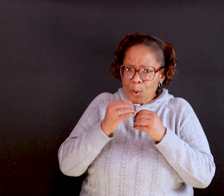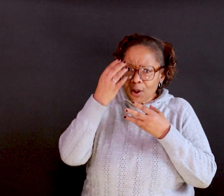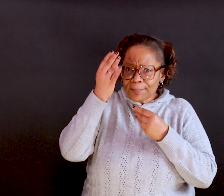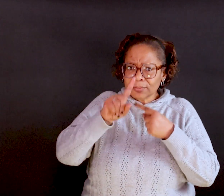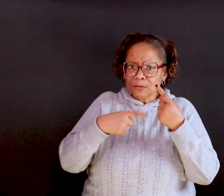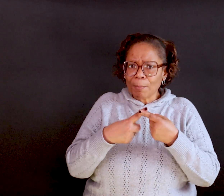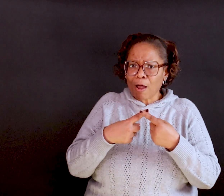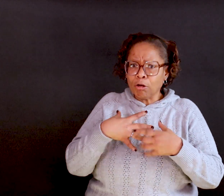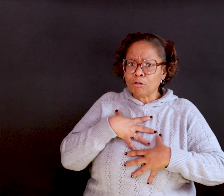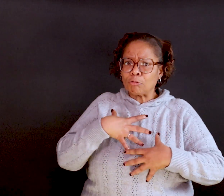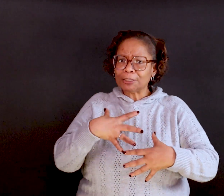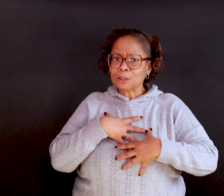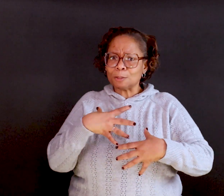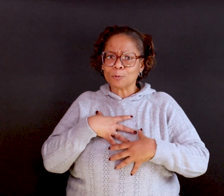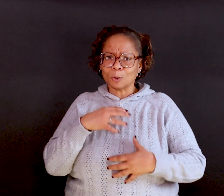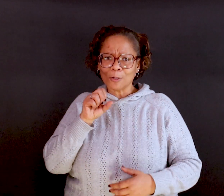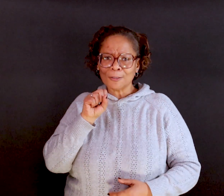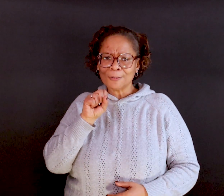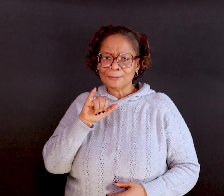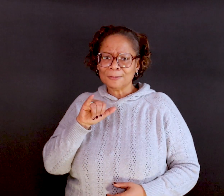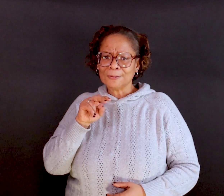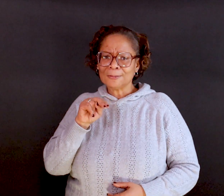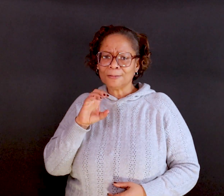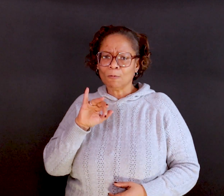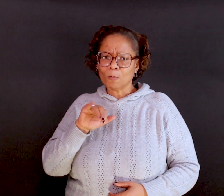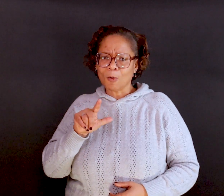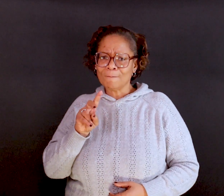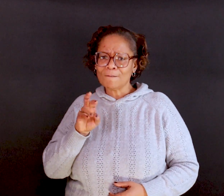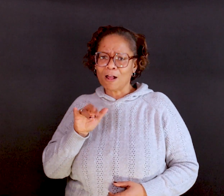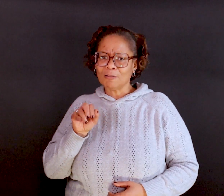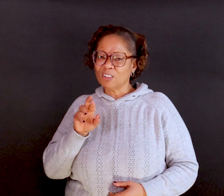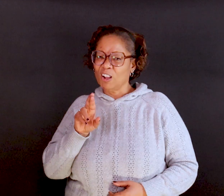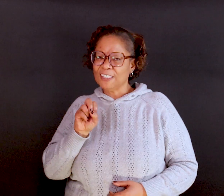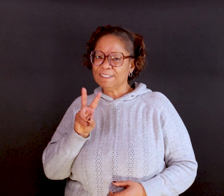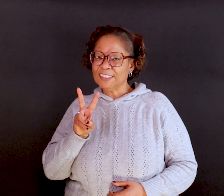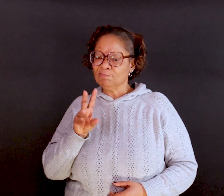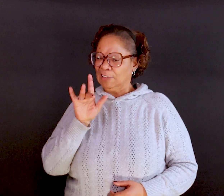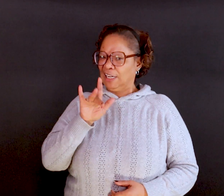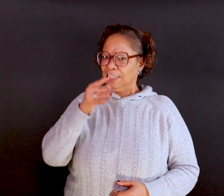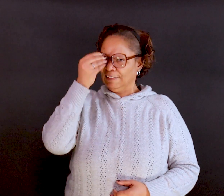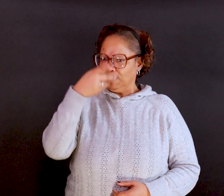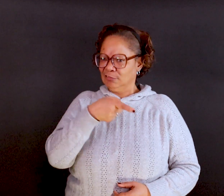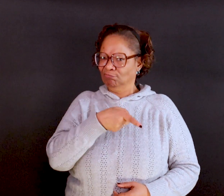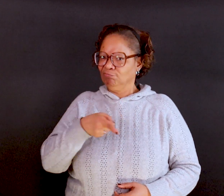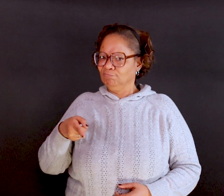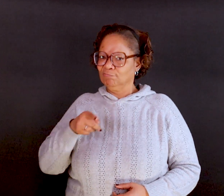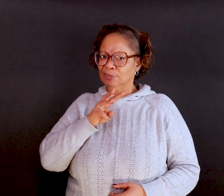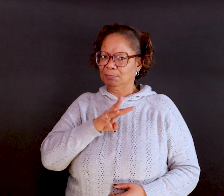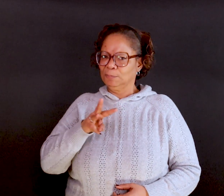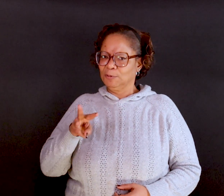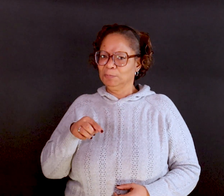For more information about Respiratory Syncytial Virus R.S.V. vaccine.